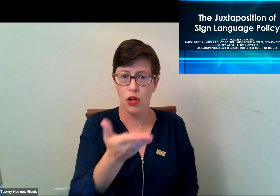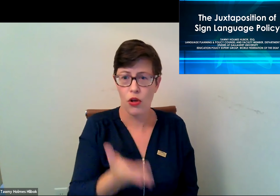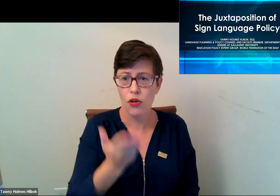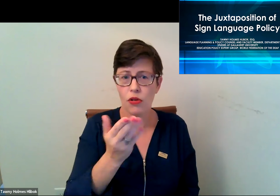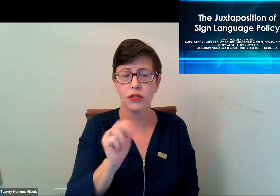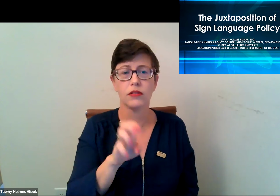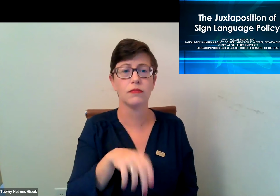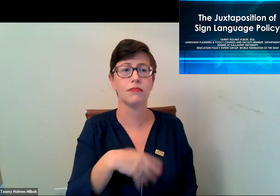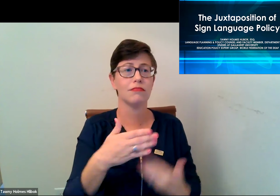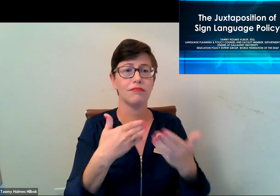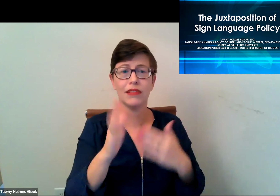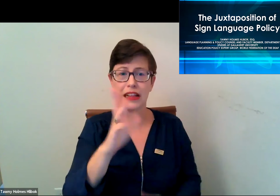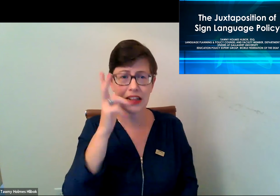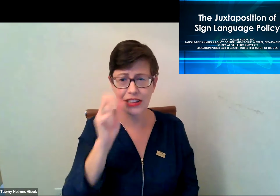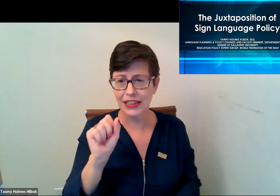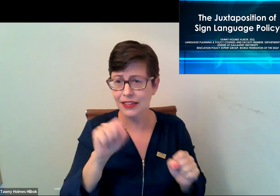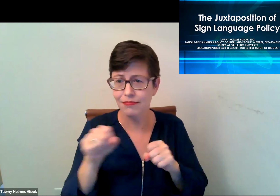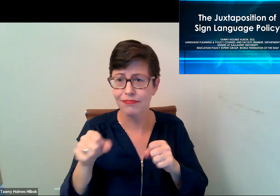regardless who you are what those next steps might be.